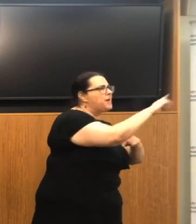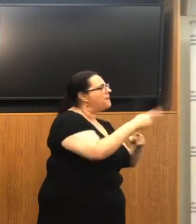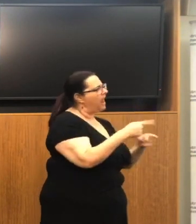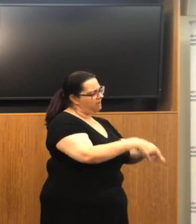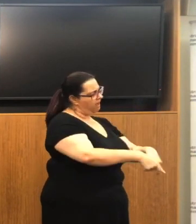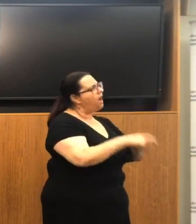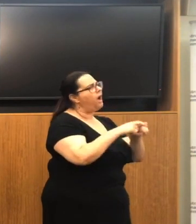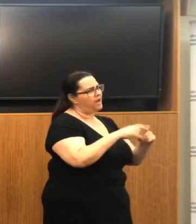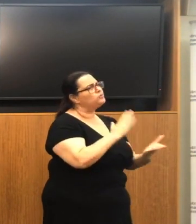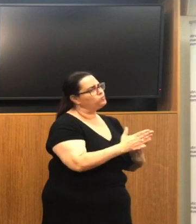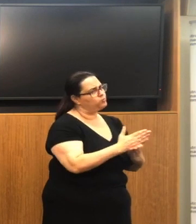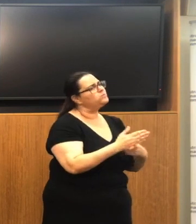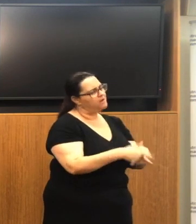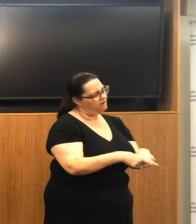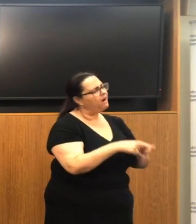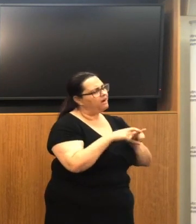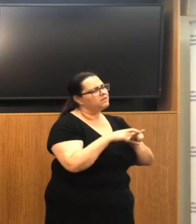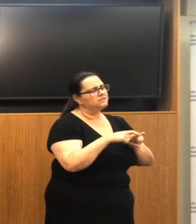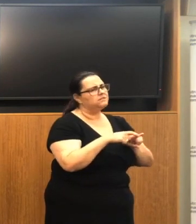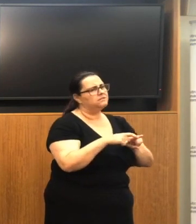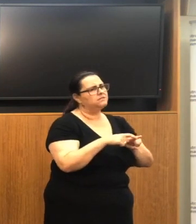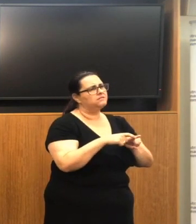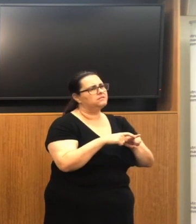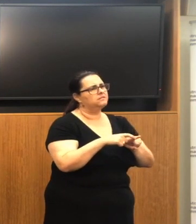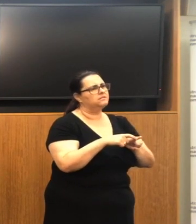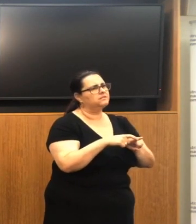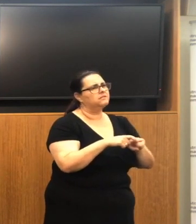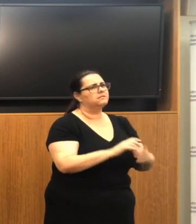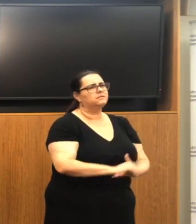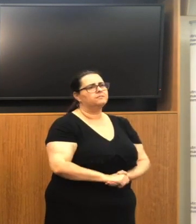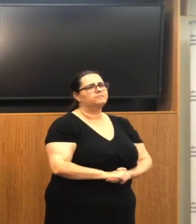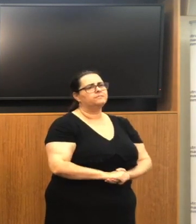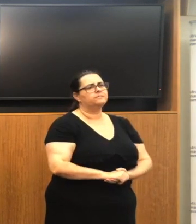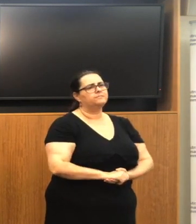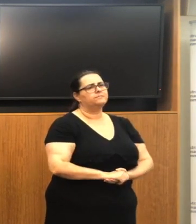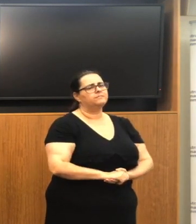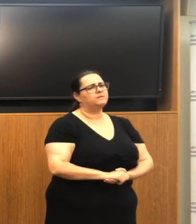like the bigger journey that I had.